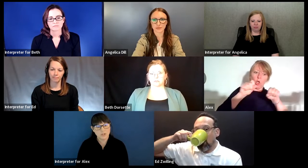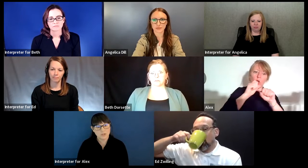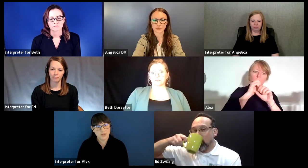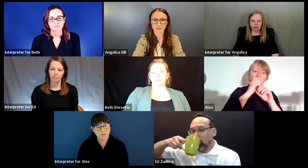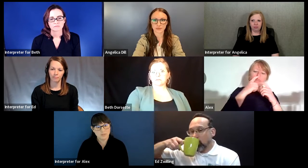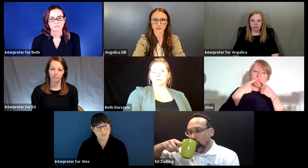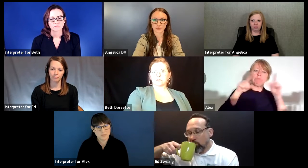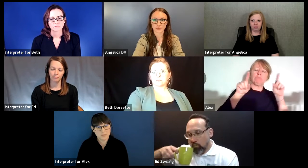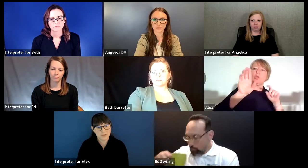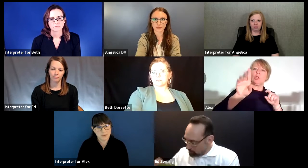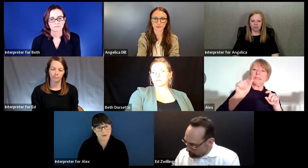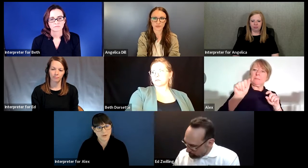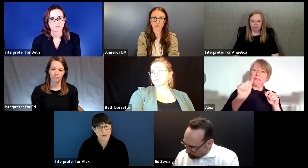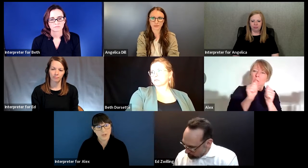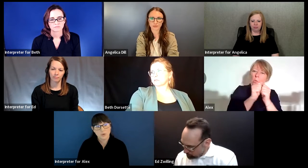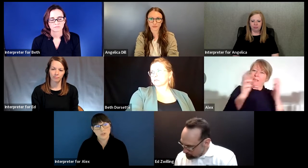Which can sometimes be a barrier.